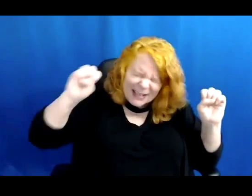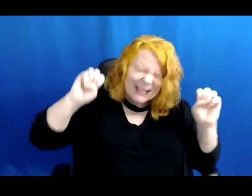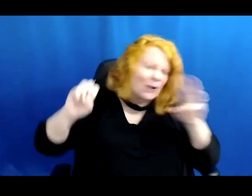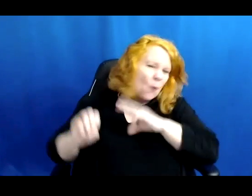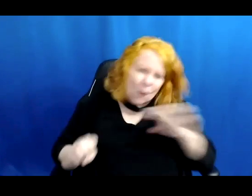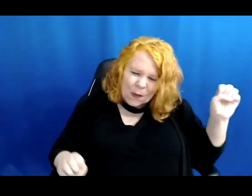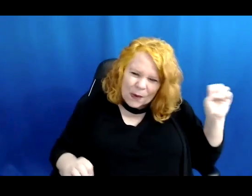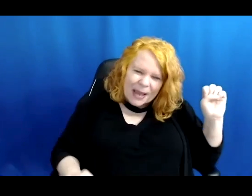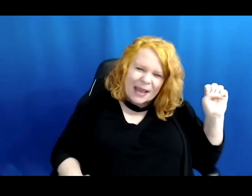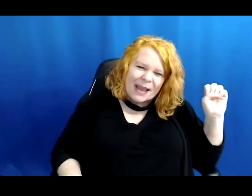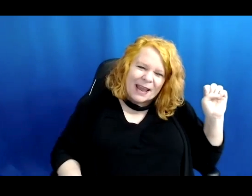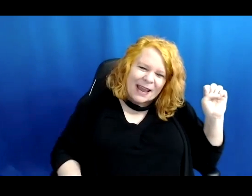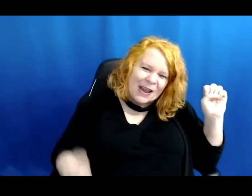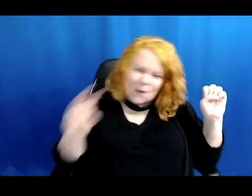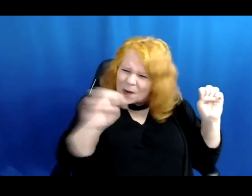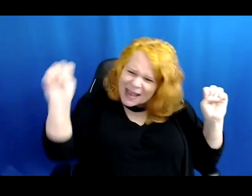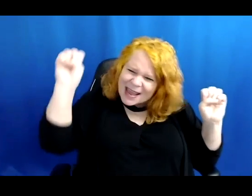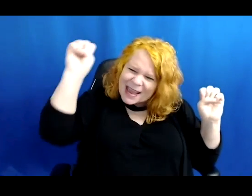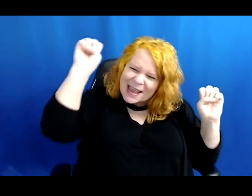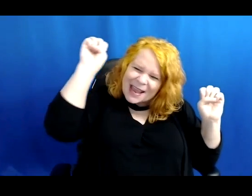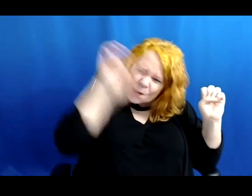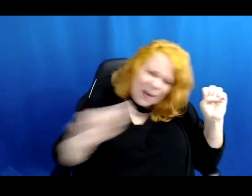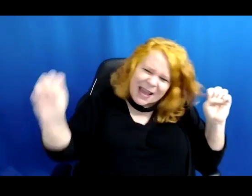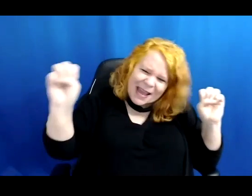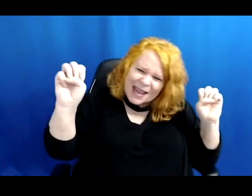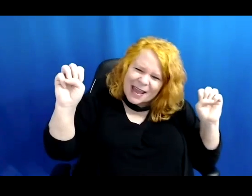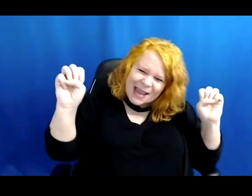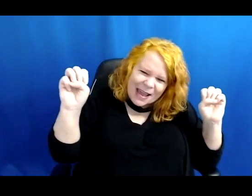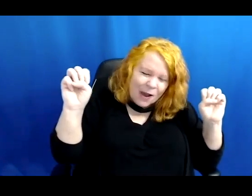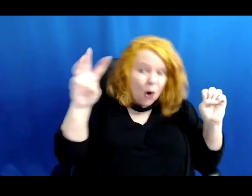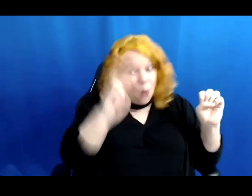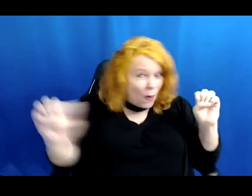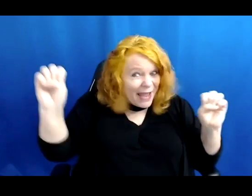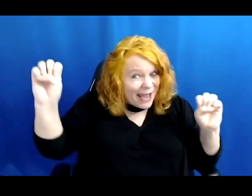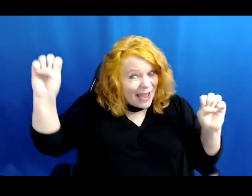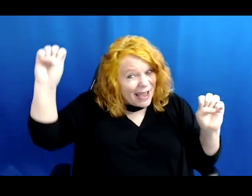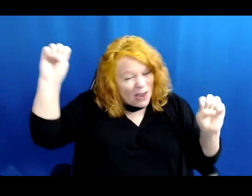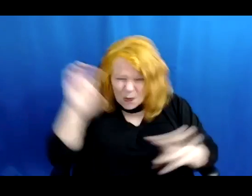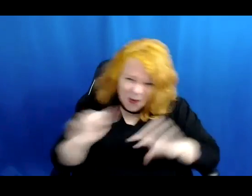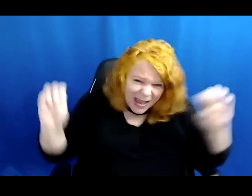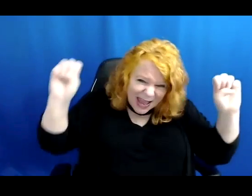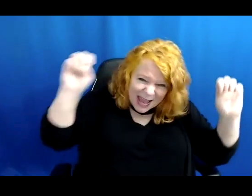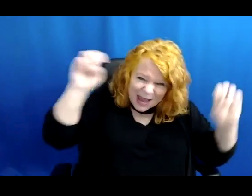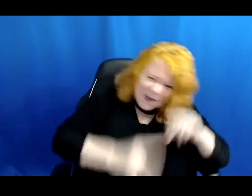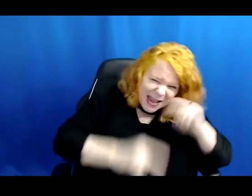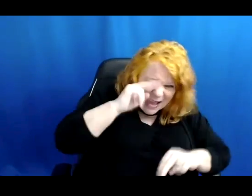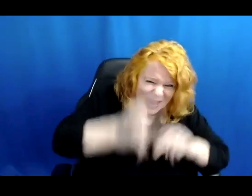WHEE! WHEE!